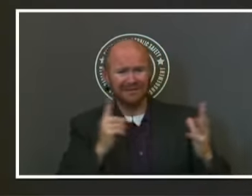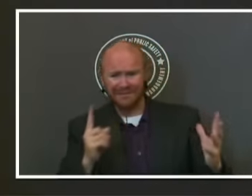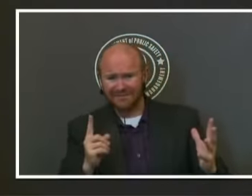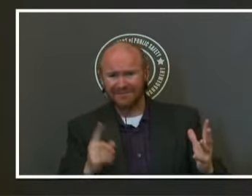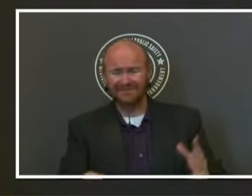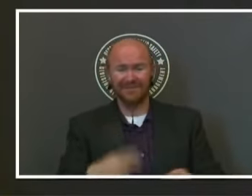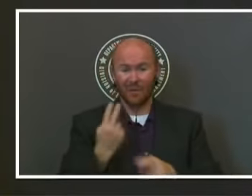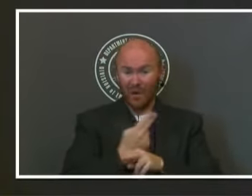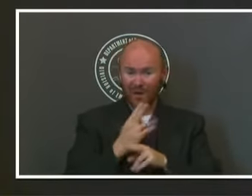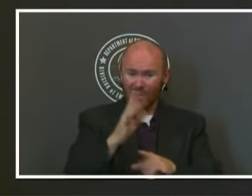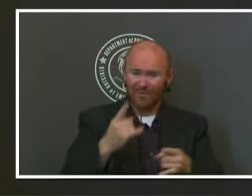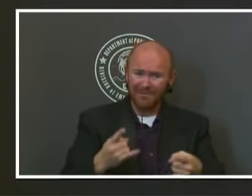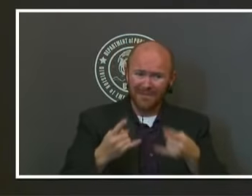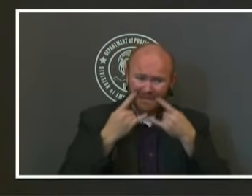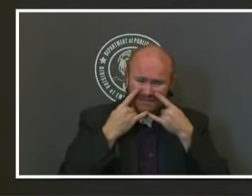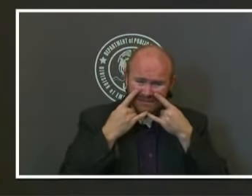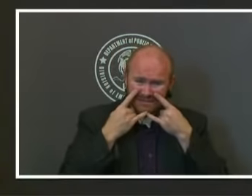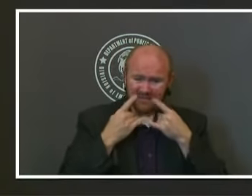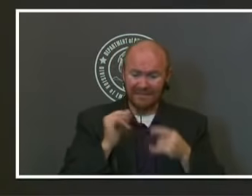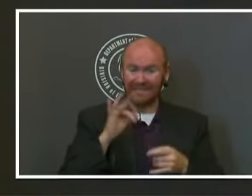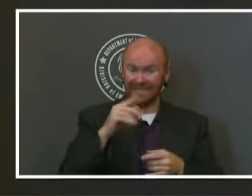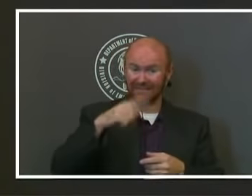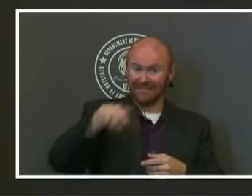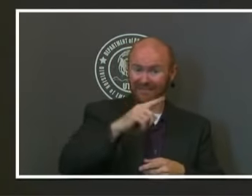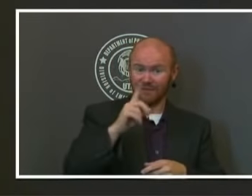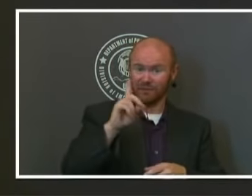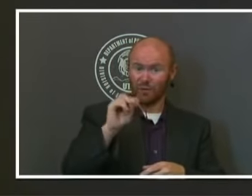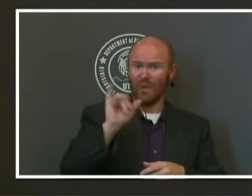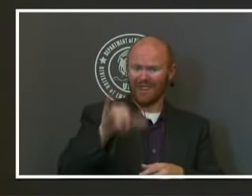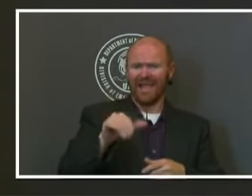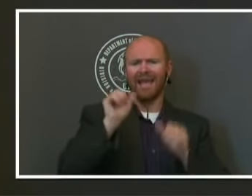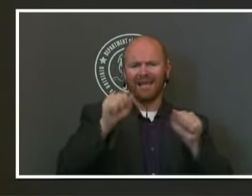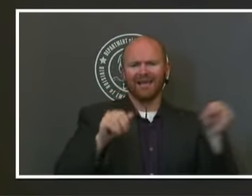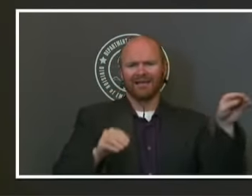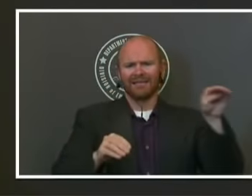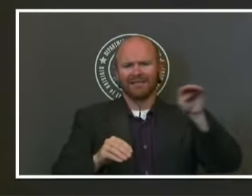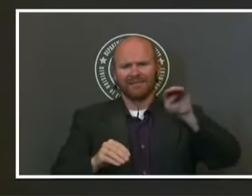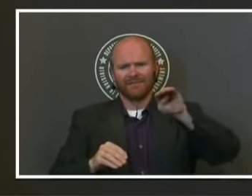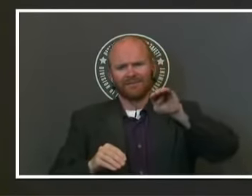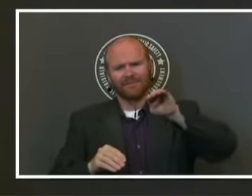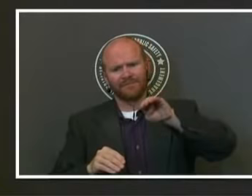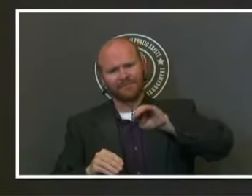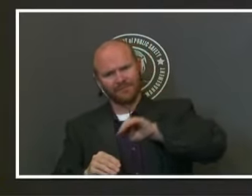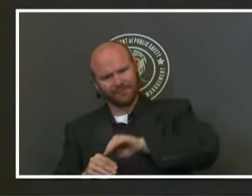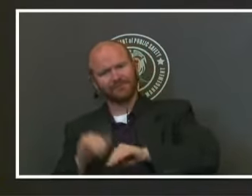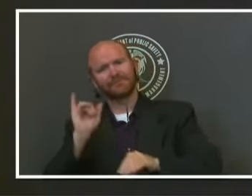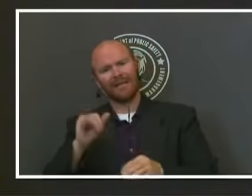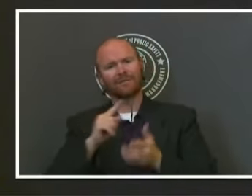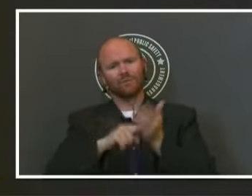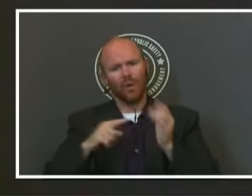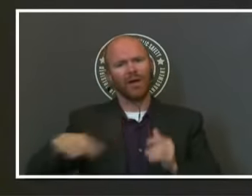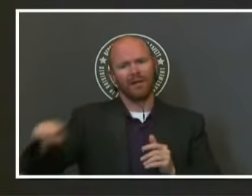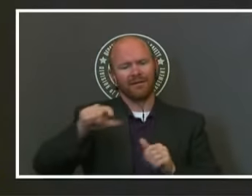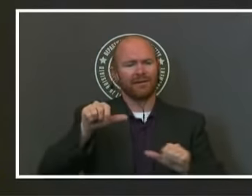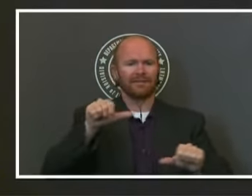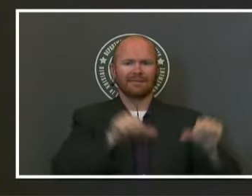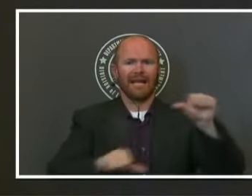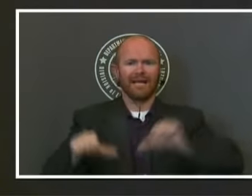when you can't Hey if we do that we'll be able to bend the curve